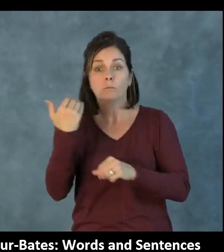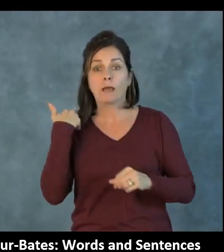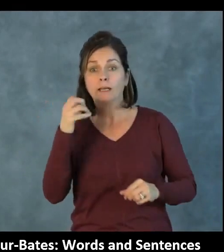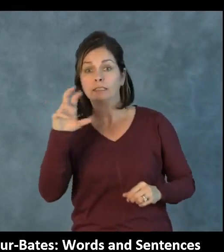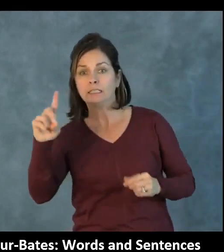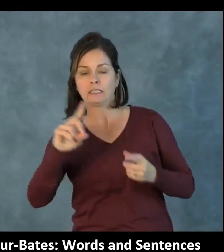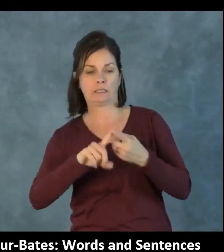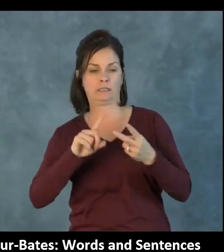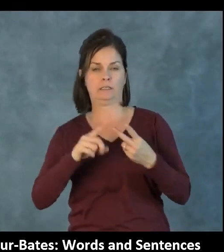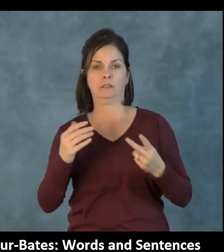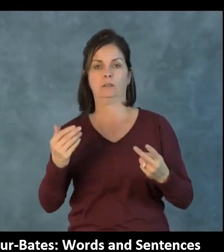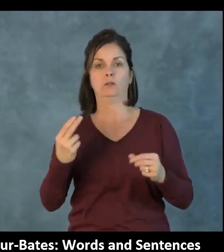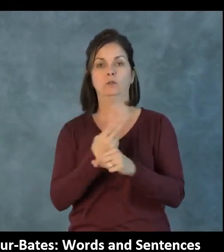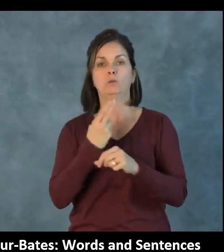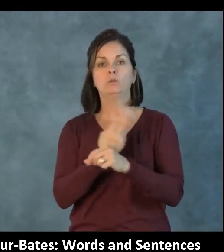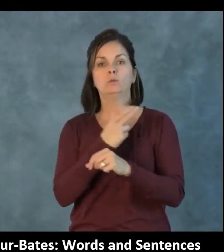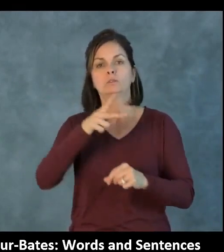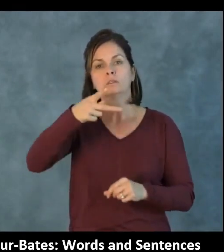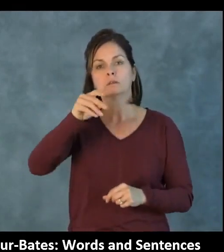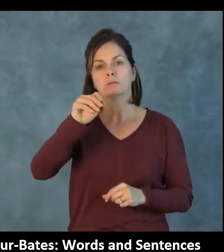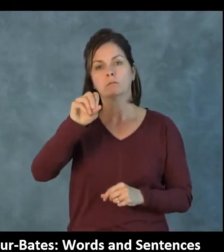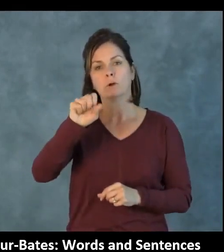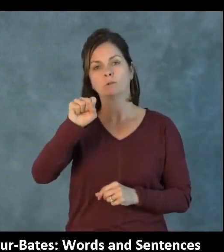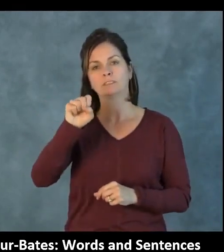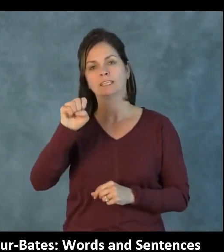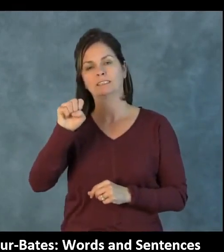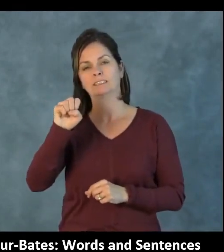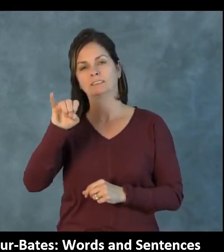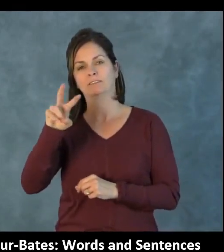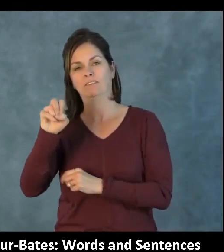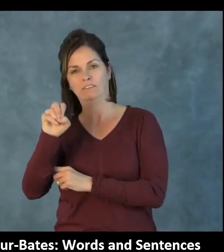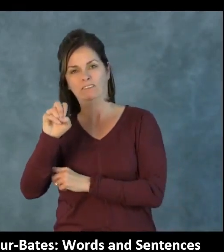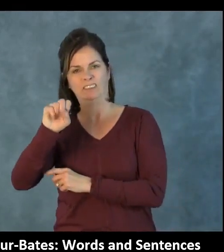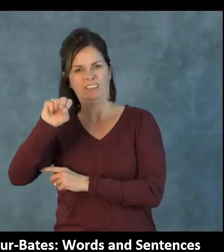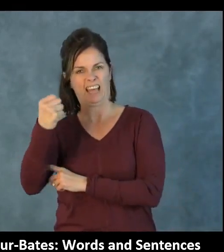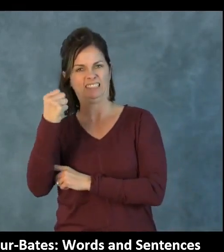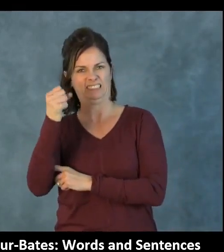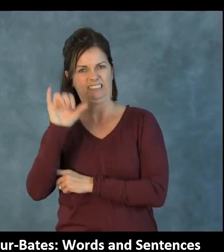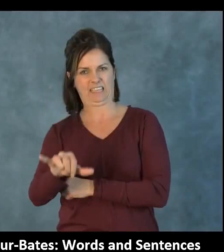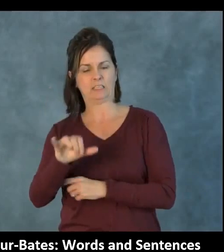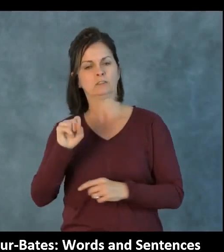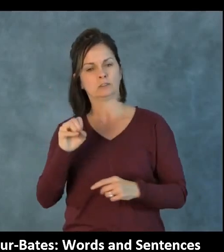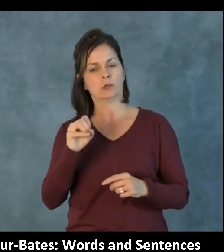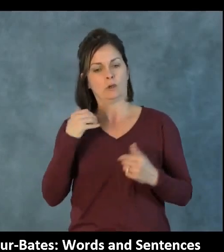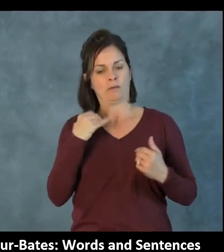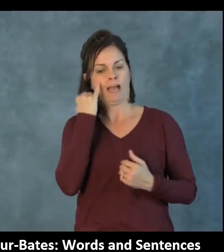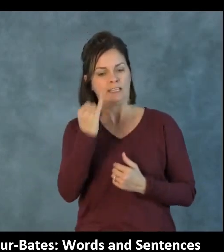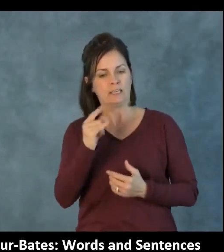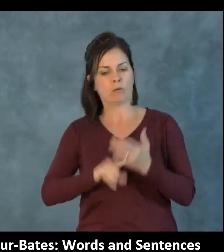are they using the possessive "s"? You can get an idea of grammar usage.